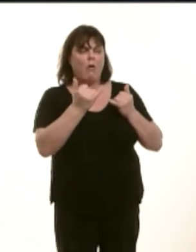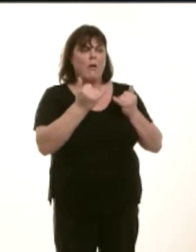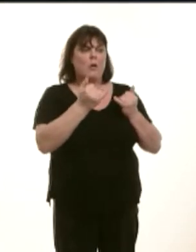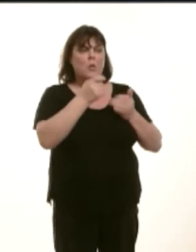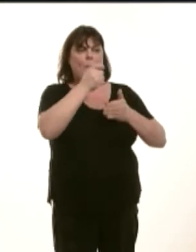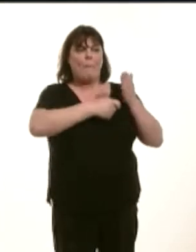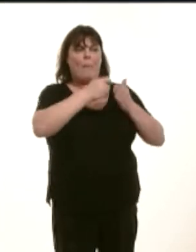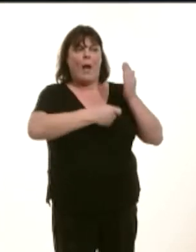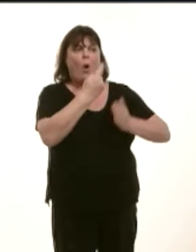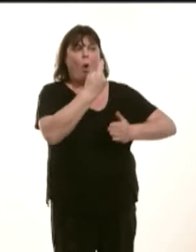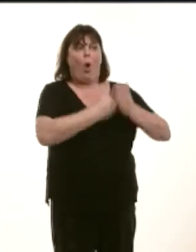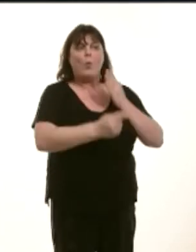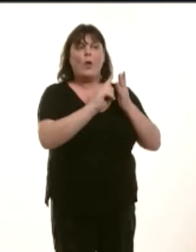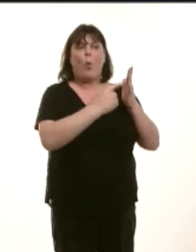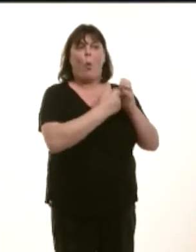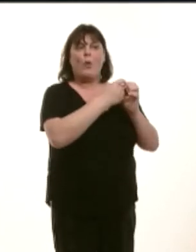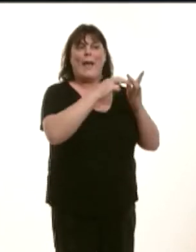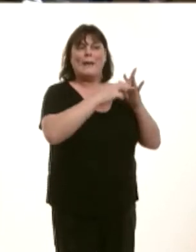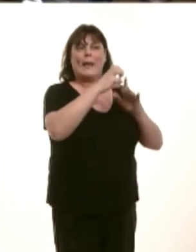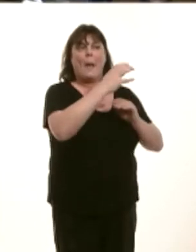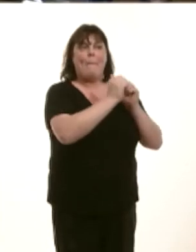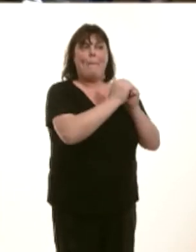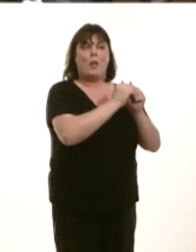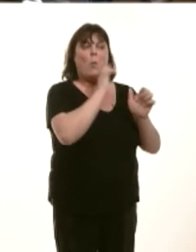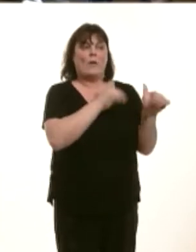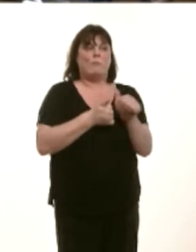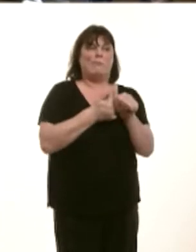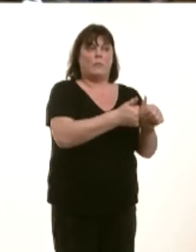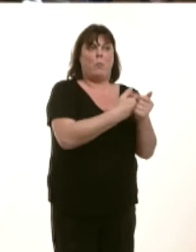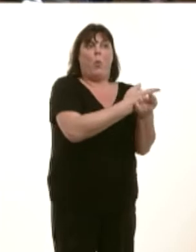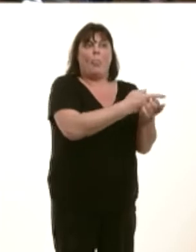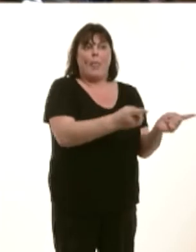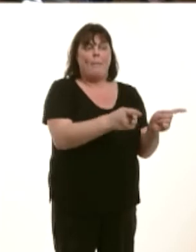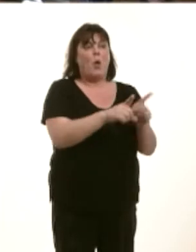the arm for the organic sector, as well as accruing benefits both to pupils and to hospital